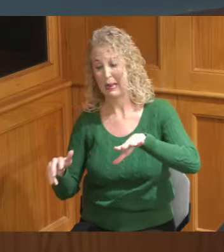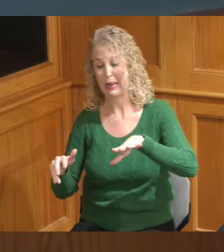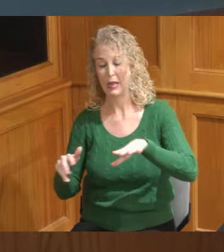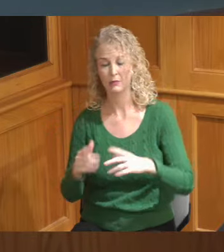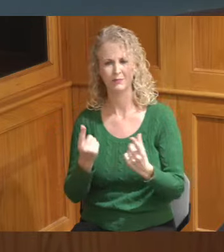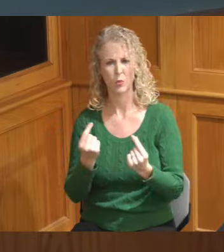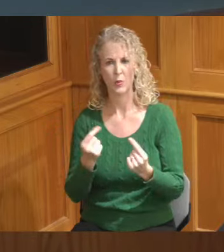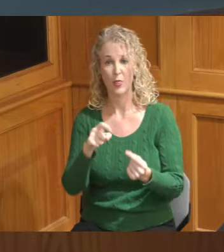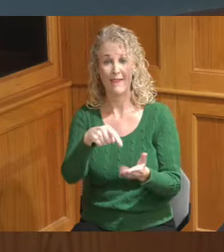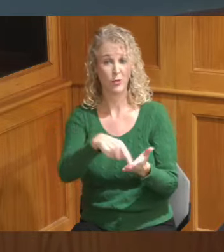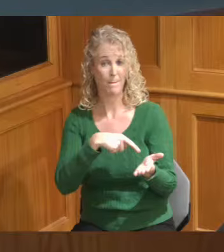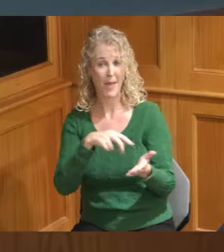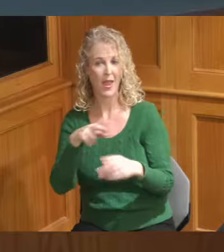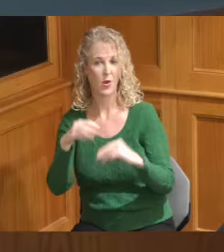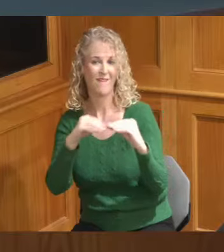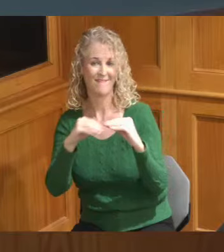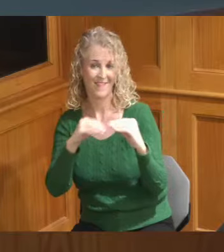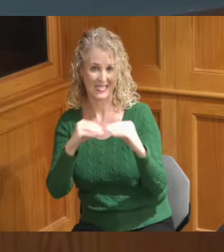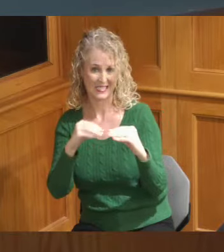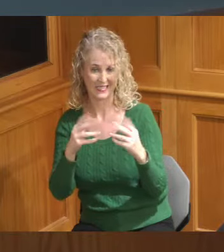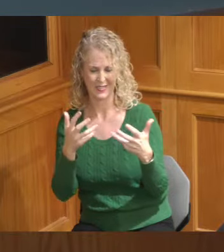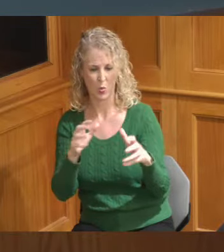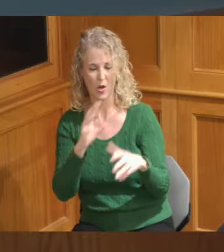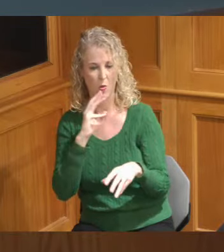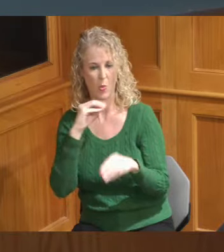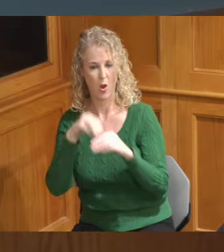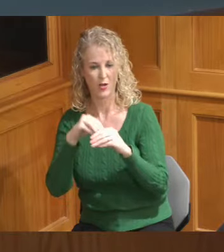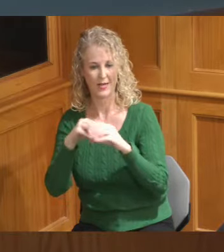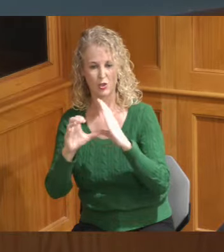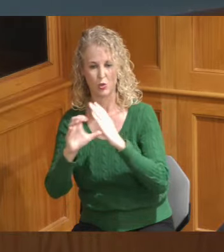which would be even better. keep that water out of the system to begin with. so I'm glad